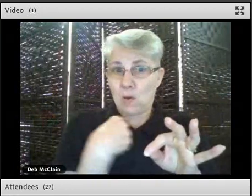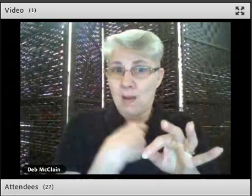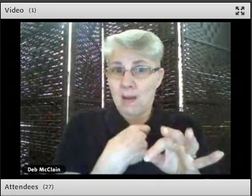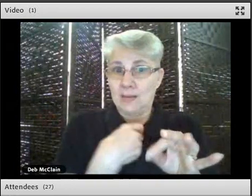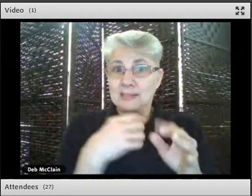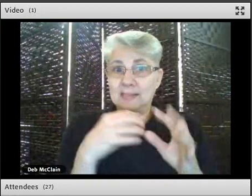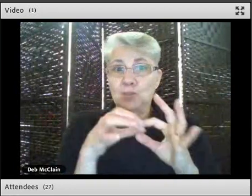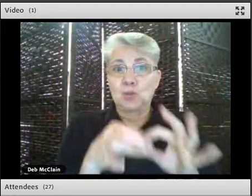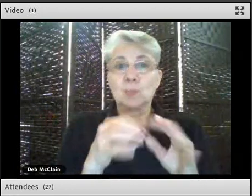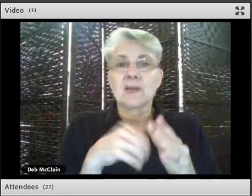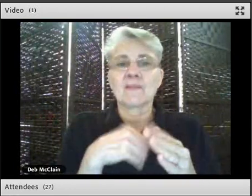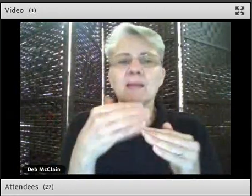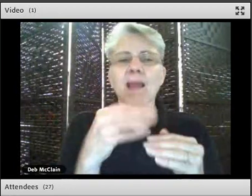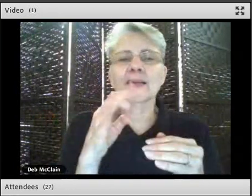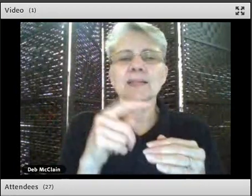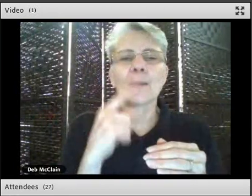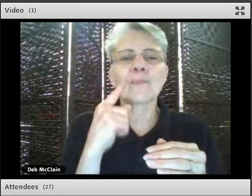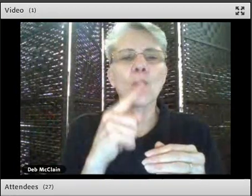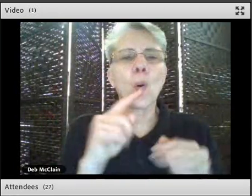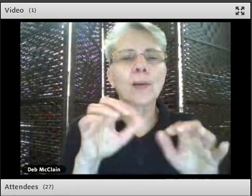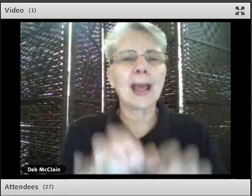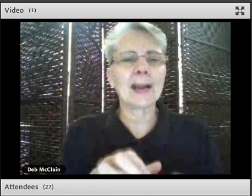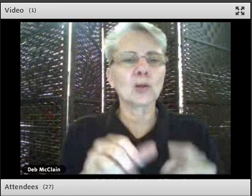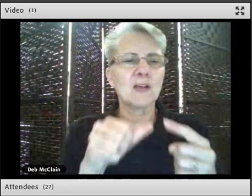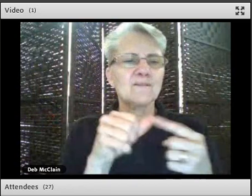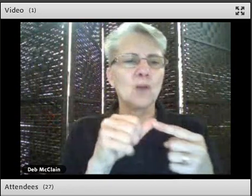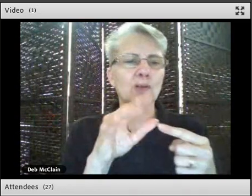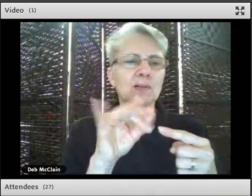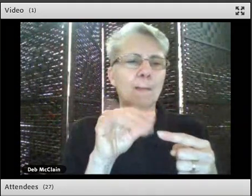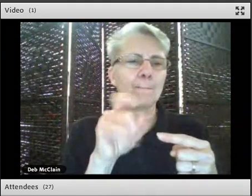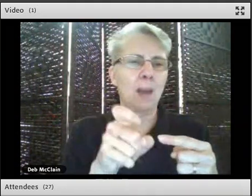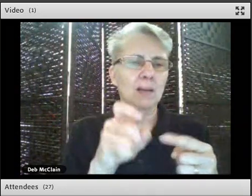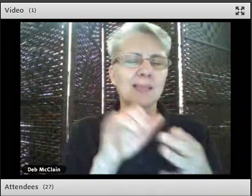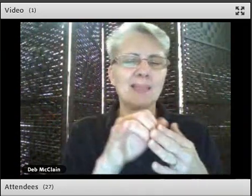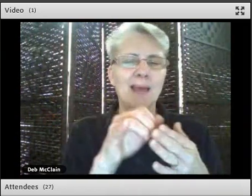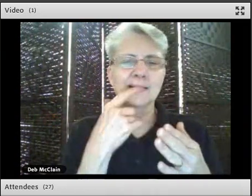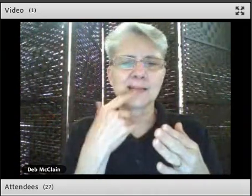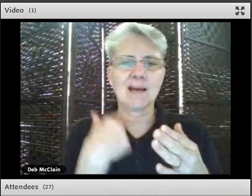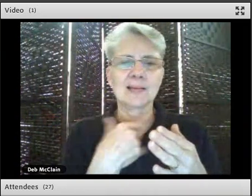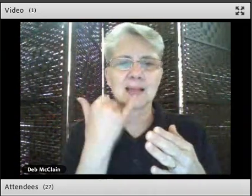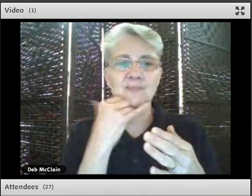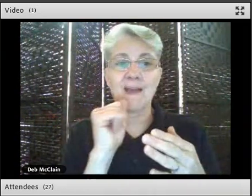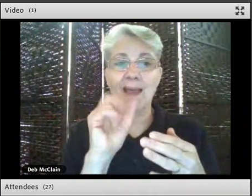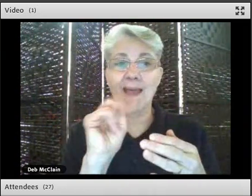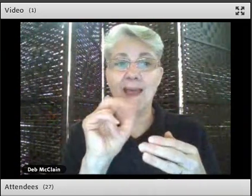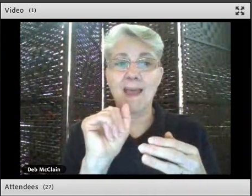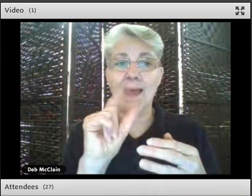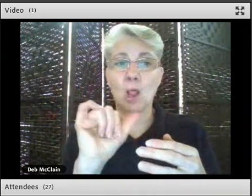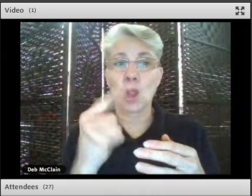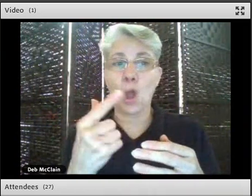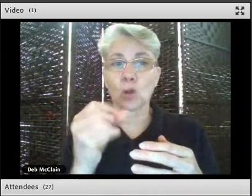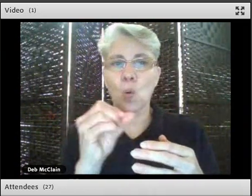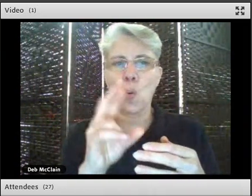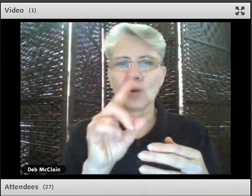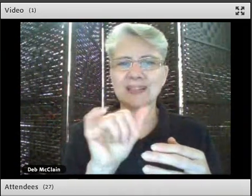whether it's an analog or a digital recording. Basically, anything that has been created